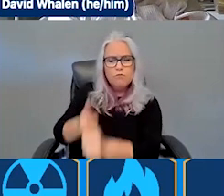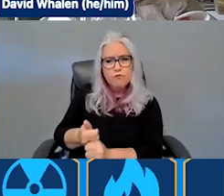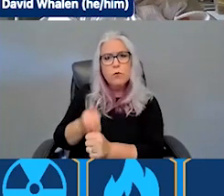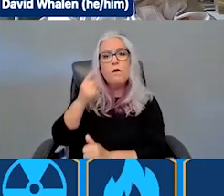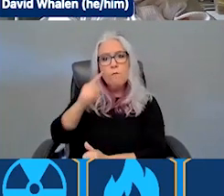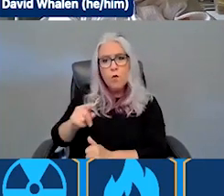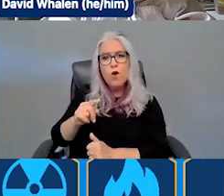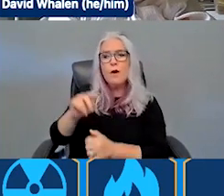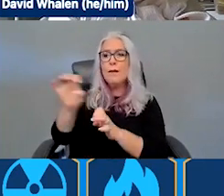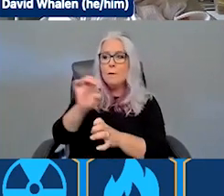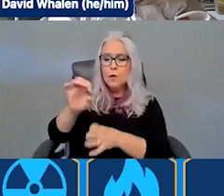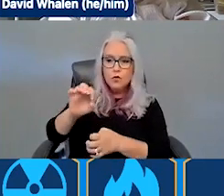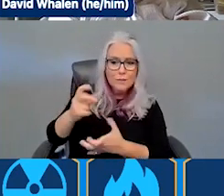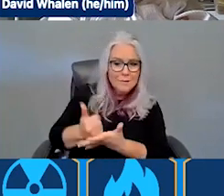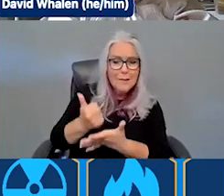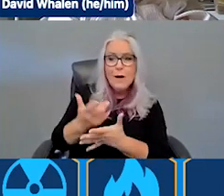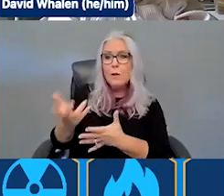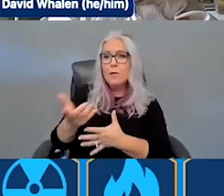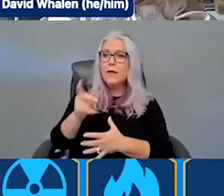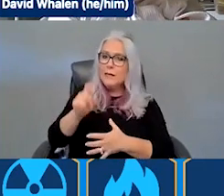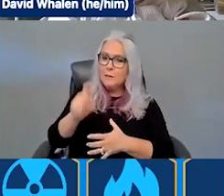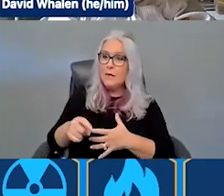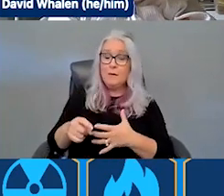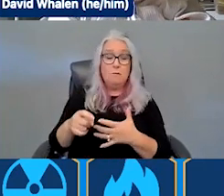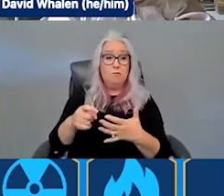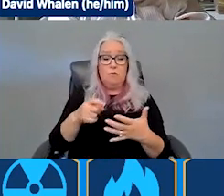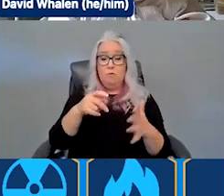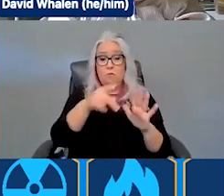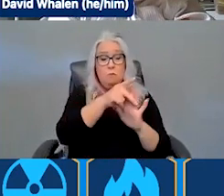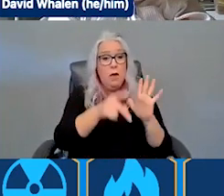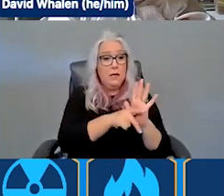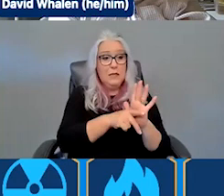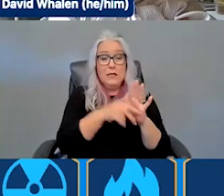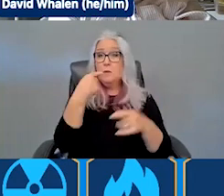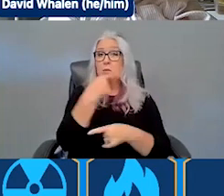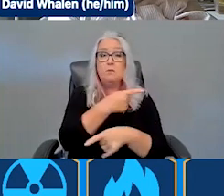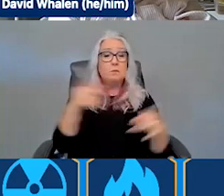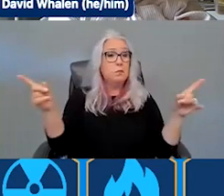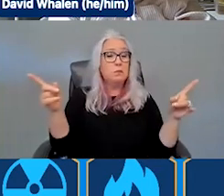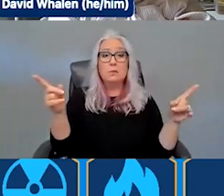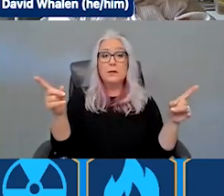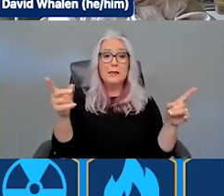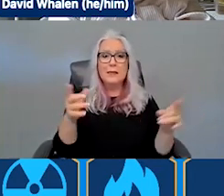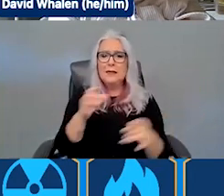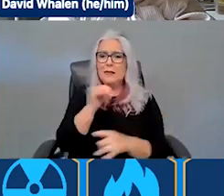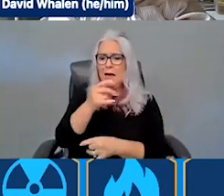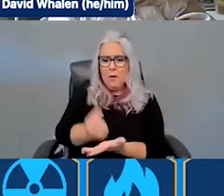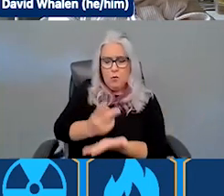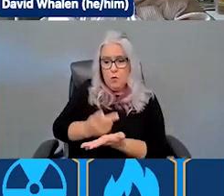to policy that has been vetted, that ideally has been made transparent to the public and approval by the relevant folks.